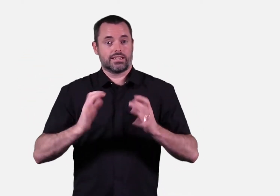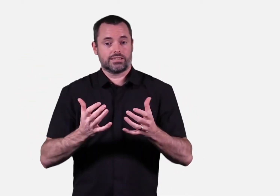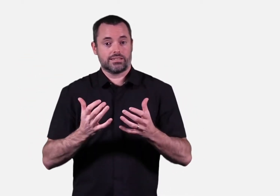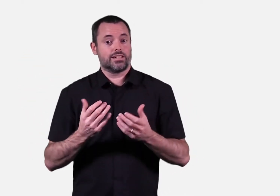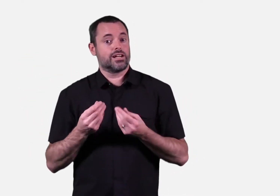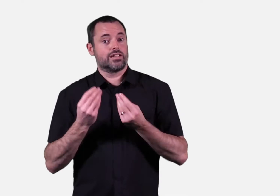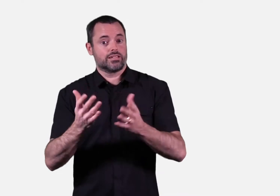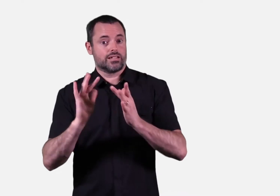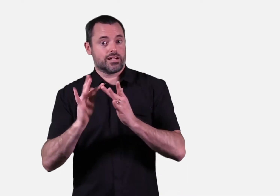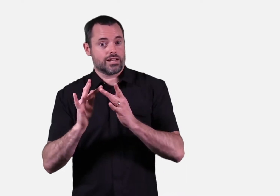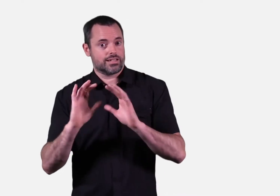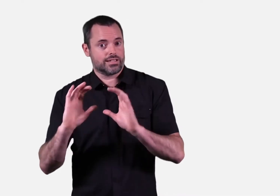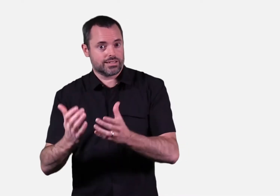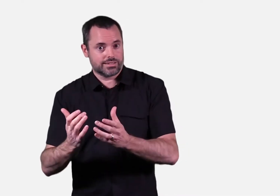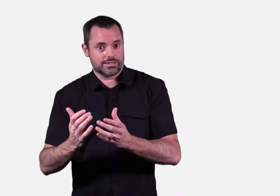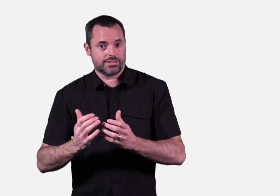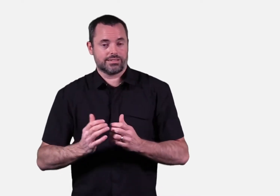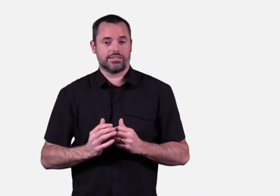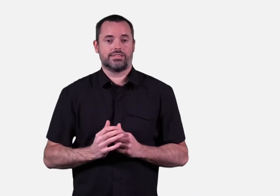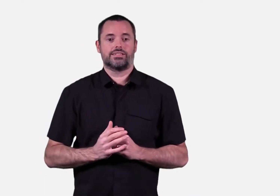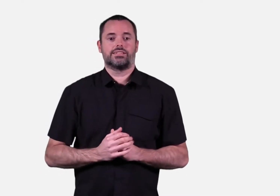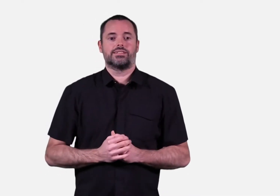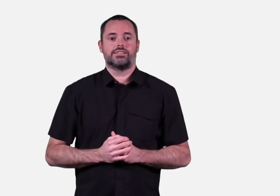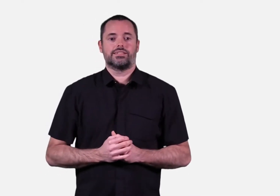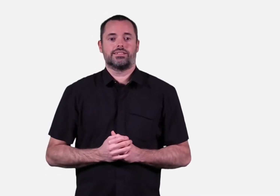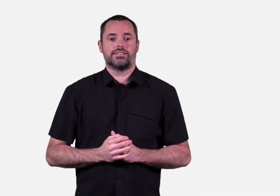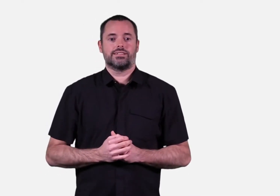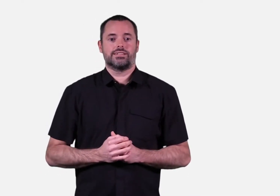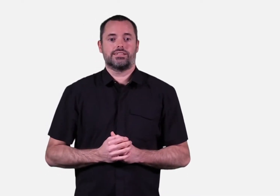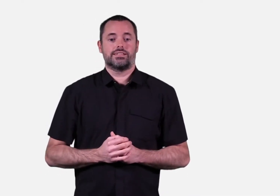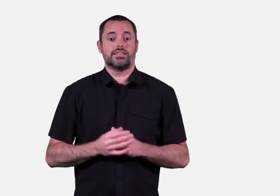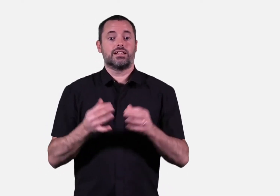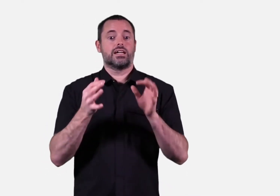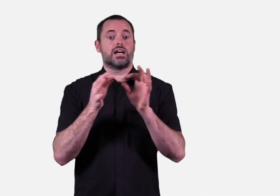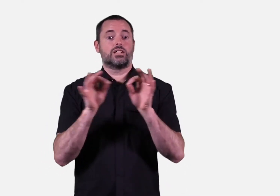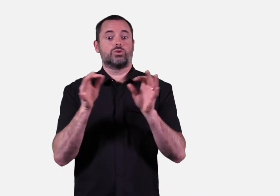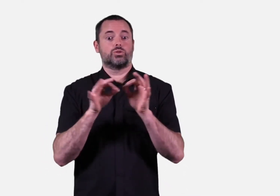Languages available are American Sign Language (ASL),